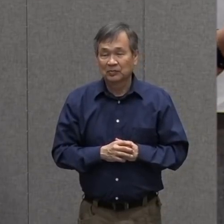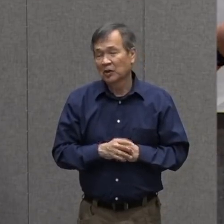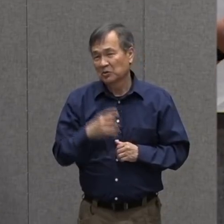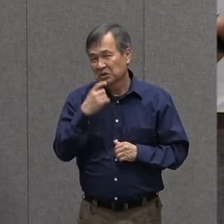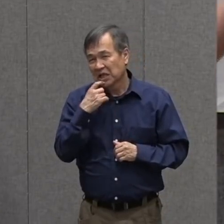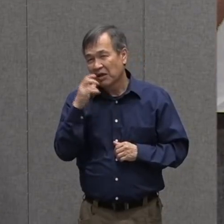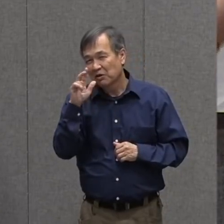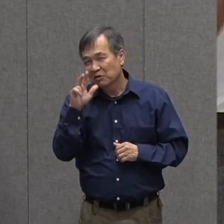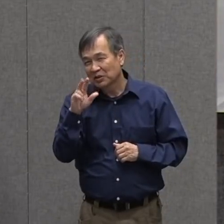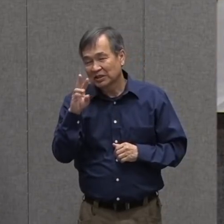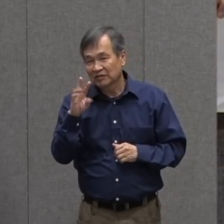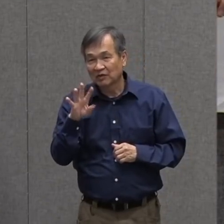Now we have 457.